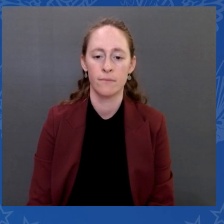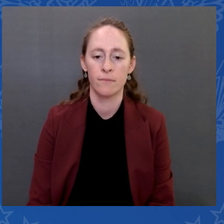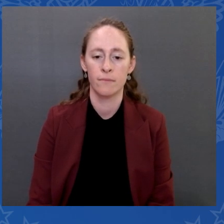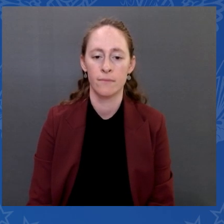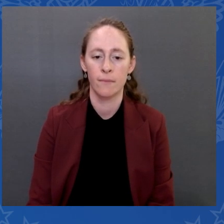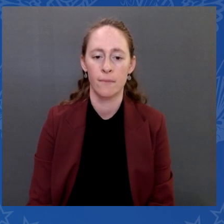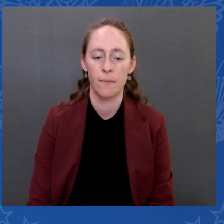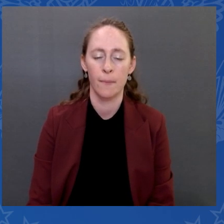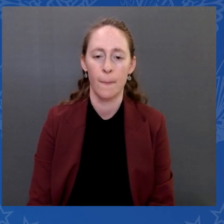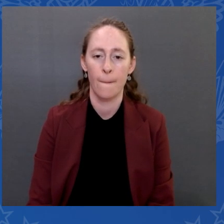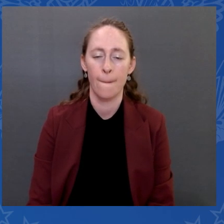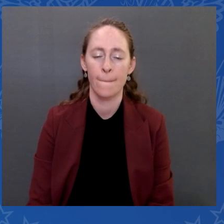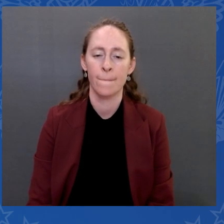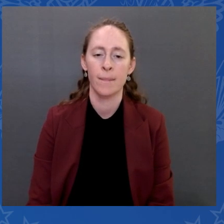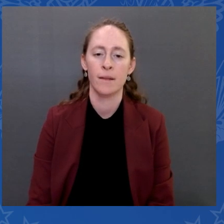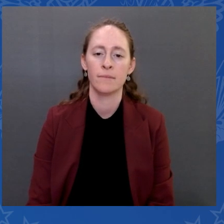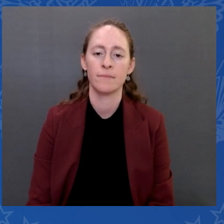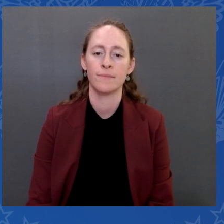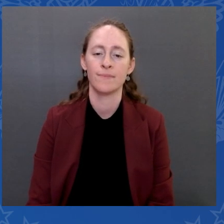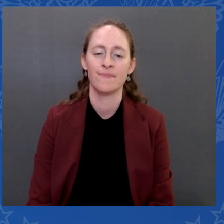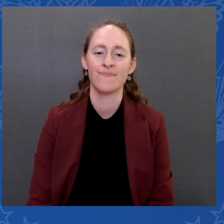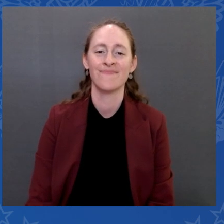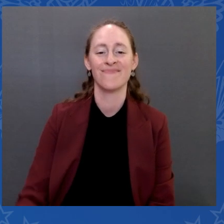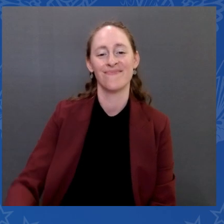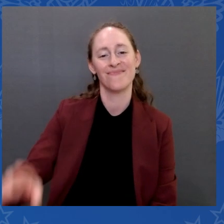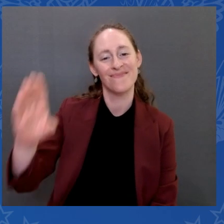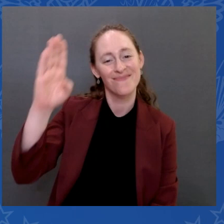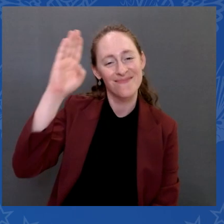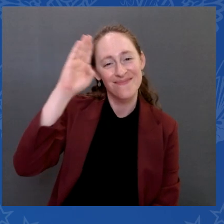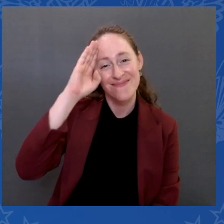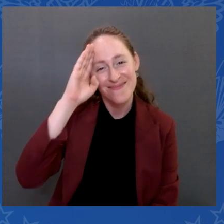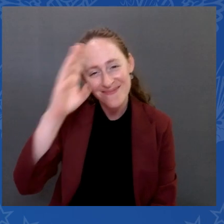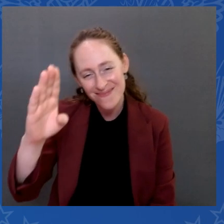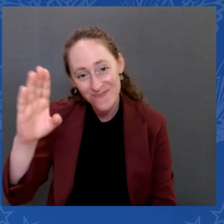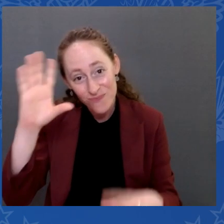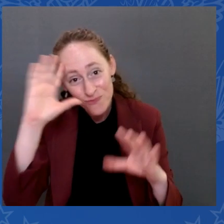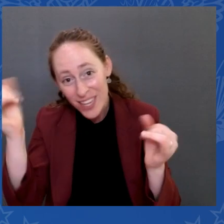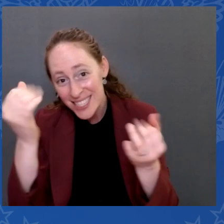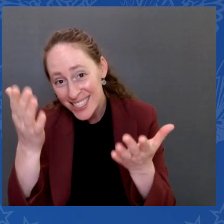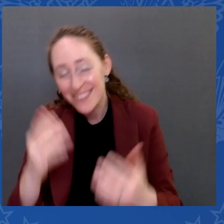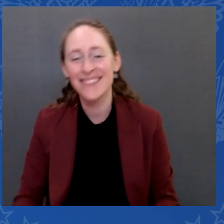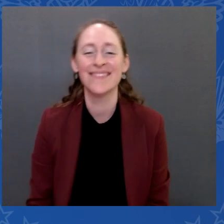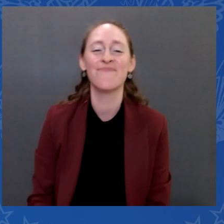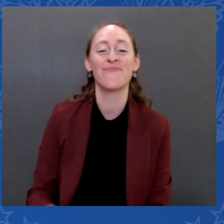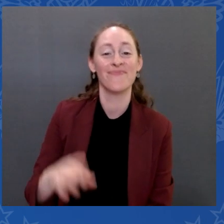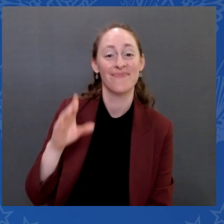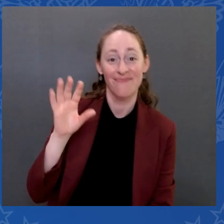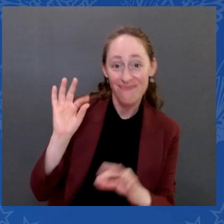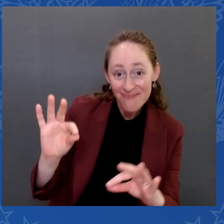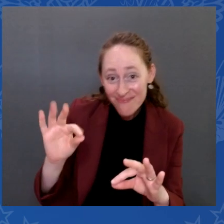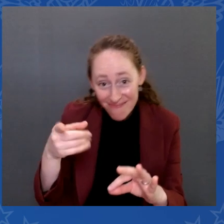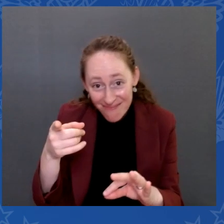Mr. Deese: Hi, Mr. President The President: How are you? Mr. Deese: Good, good. I think we've got everybody here, so over to you to kick us off here.